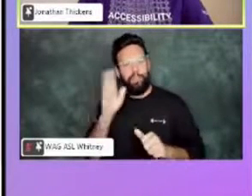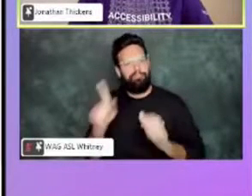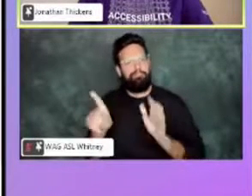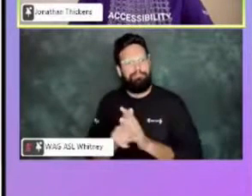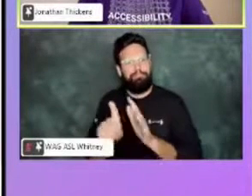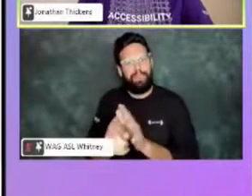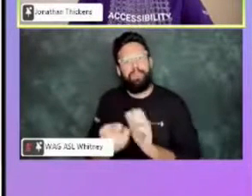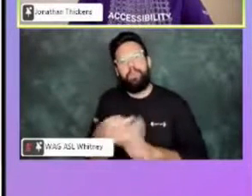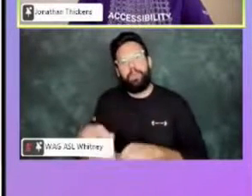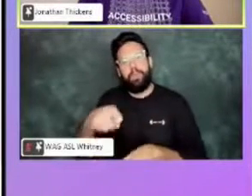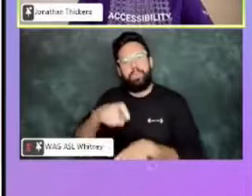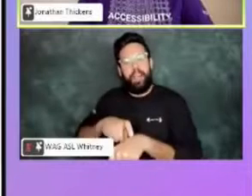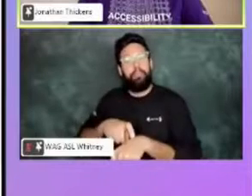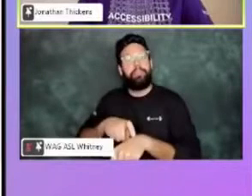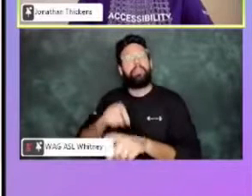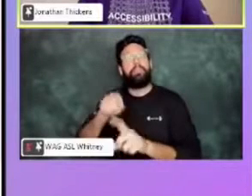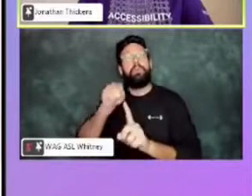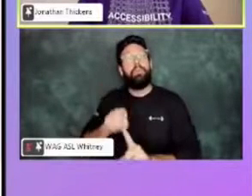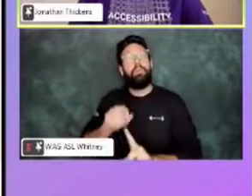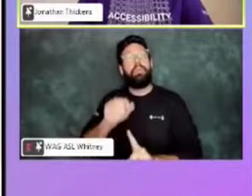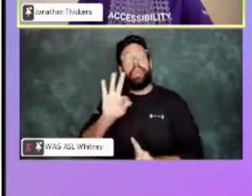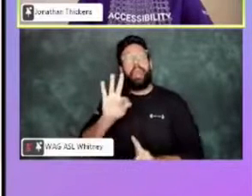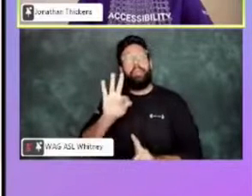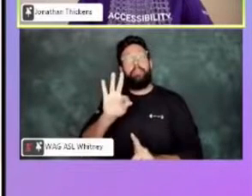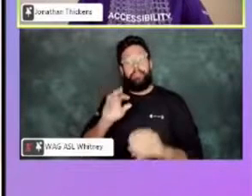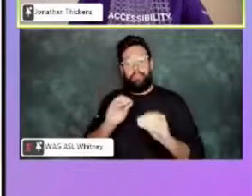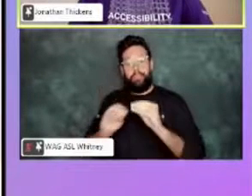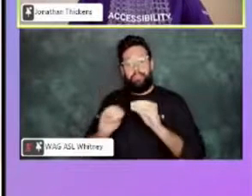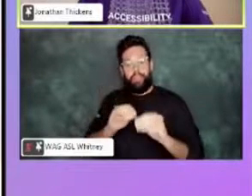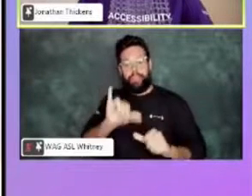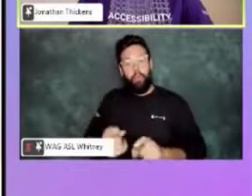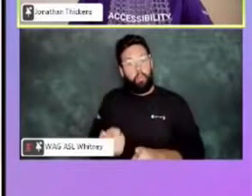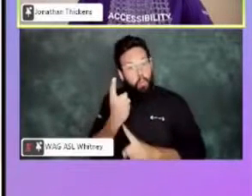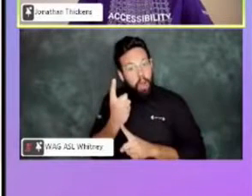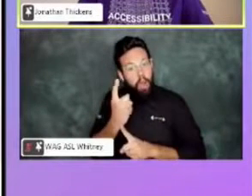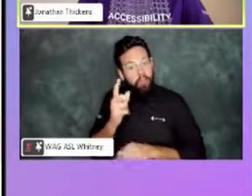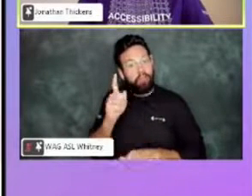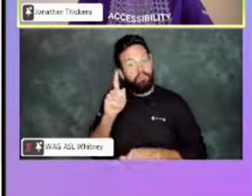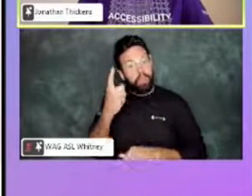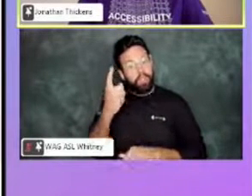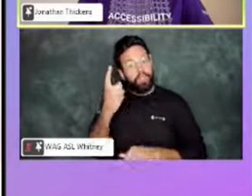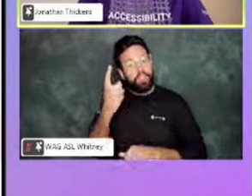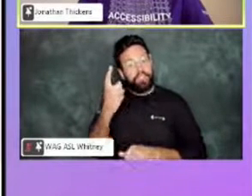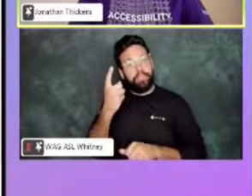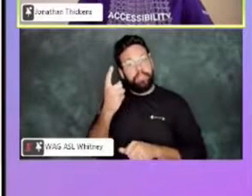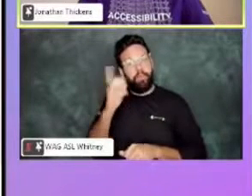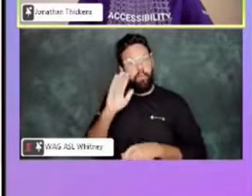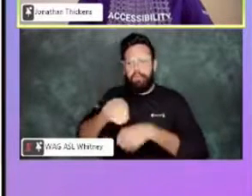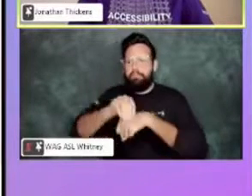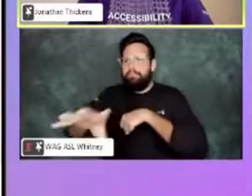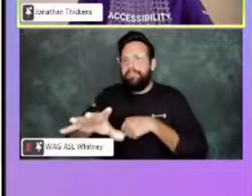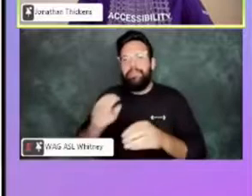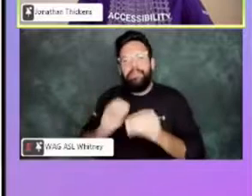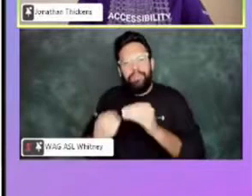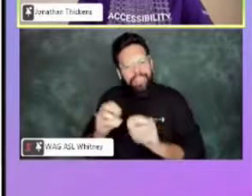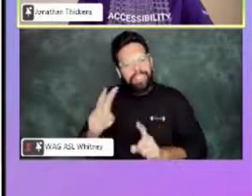By fixing any issues with duplicates first, you fix more accessibility bugs for fewer code changes. Just another way of helping you prioritize